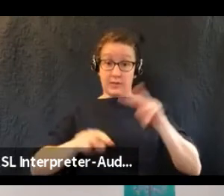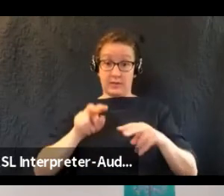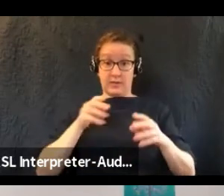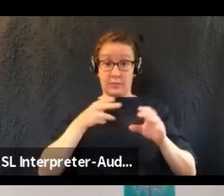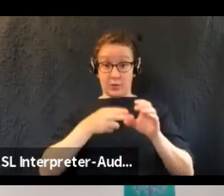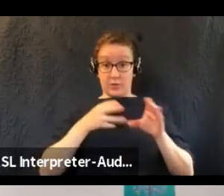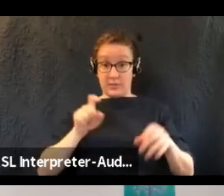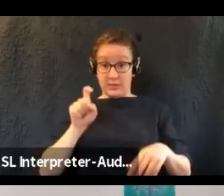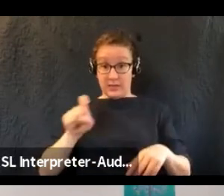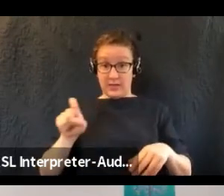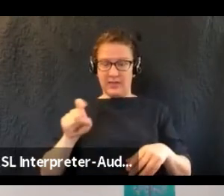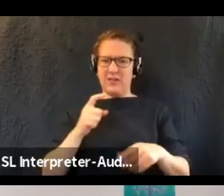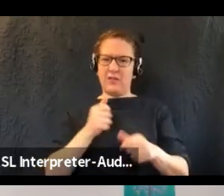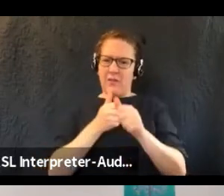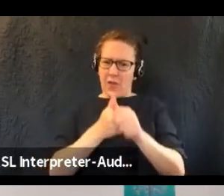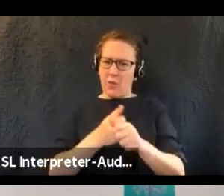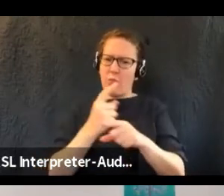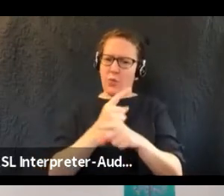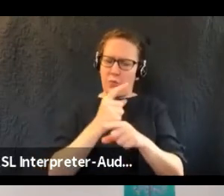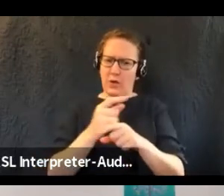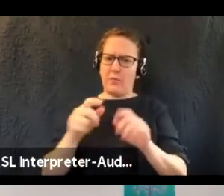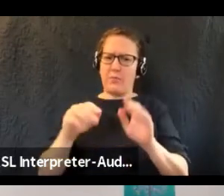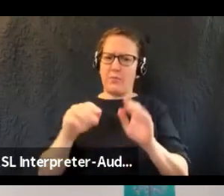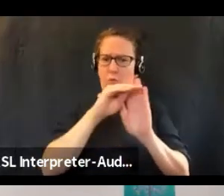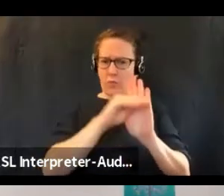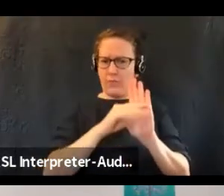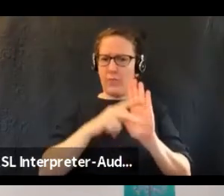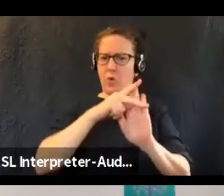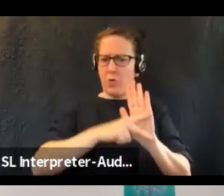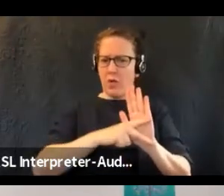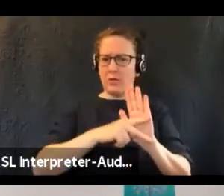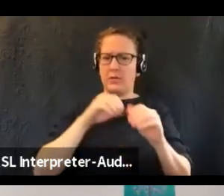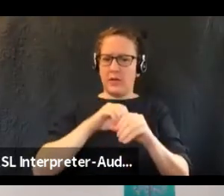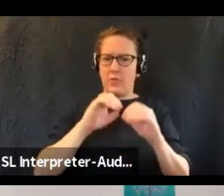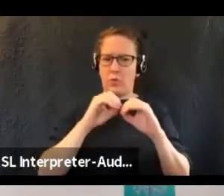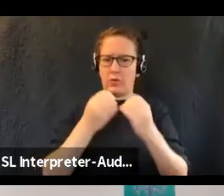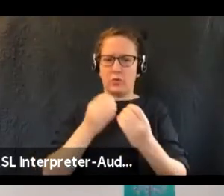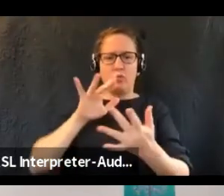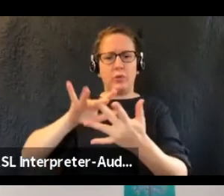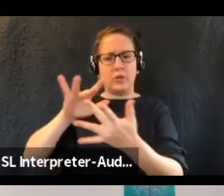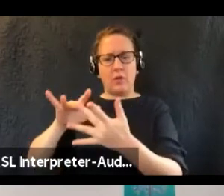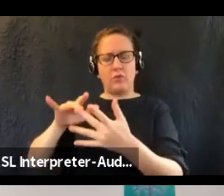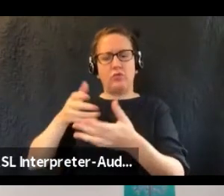protocols in your organization to reach out to trusted vendors and service providers to